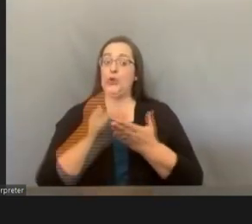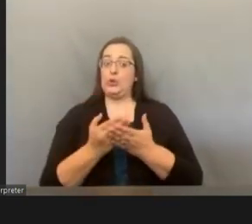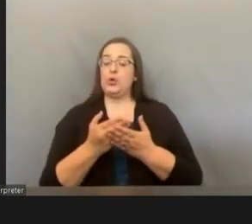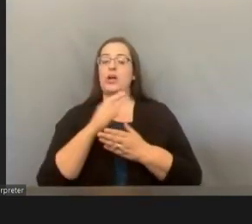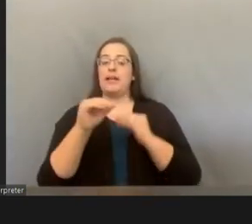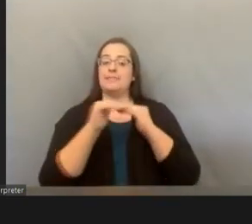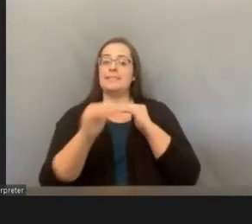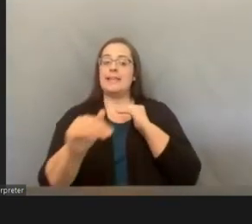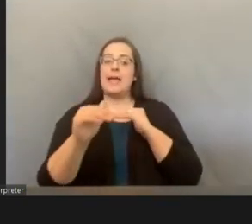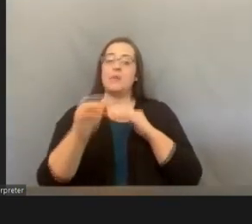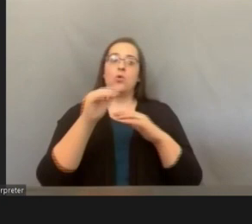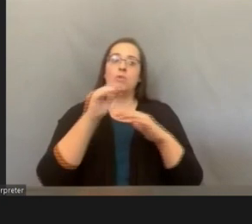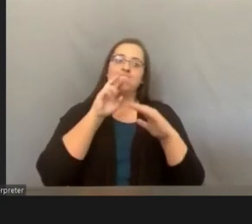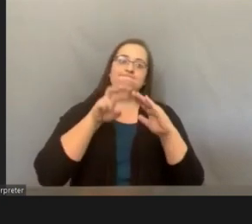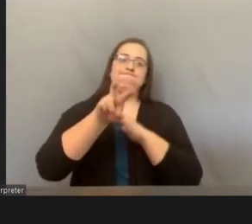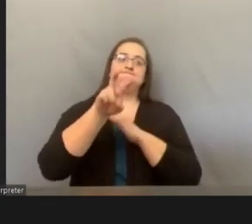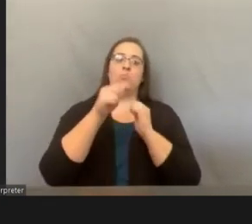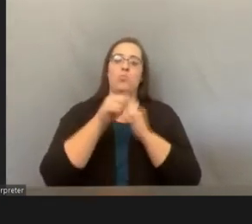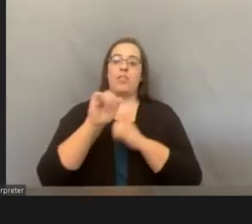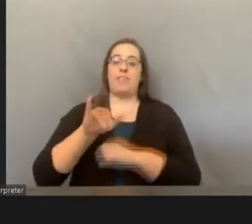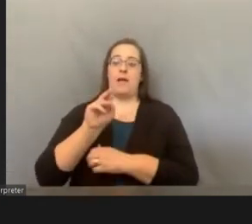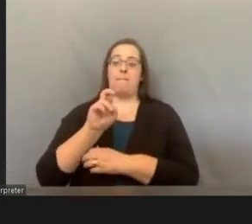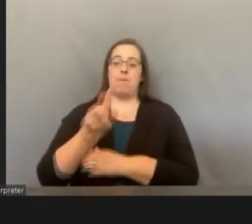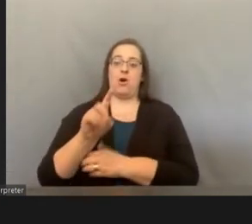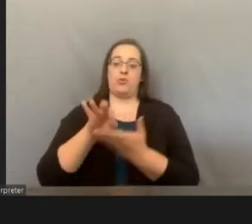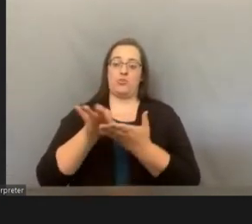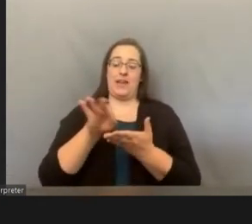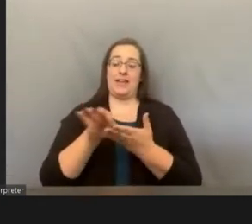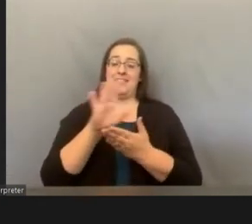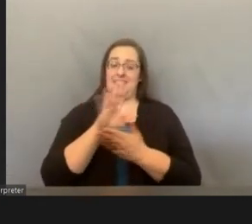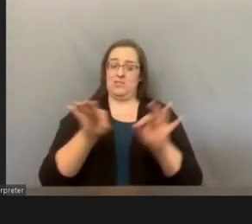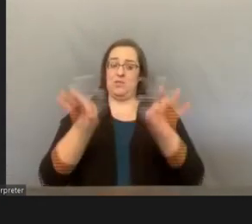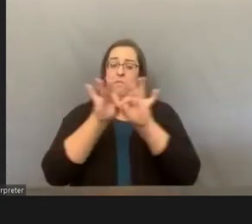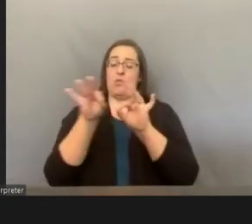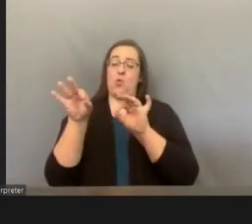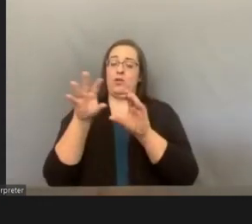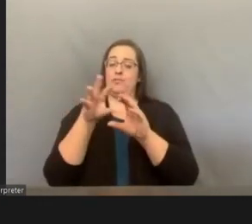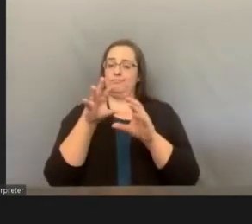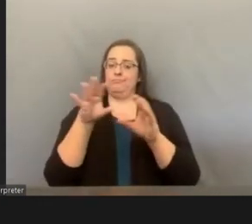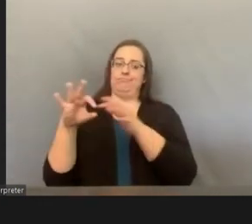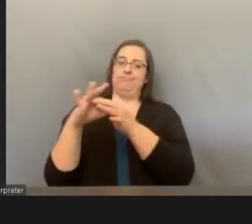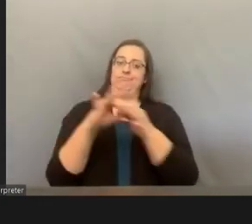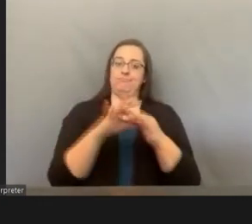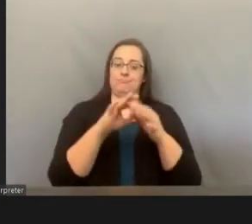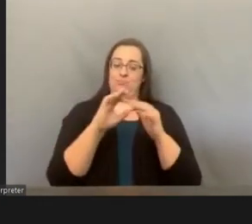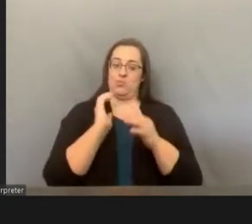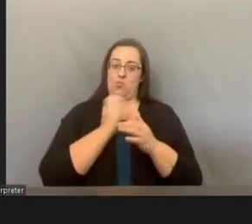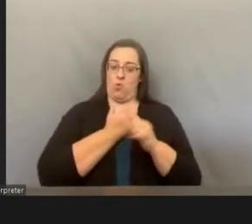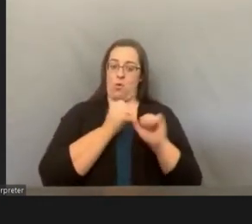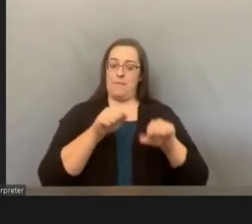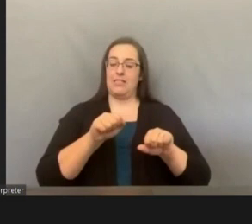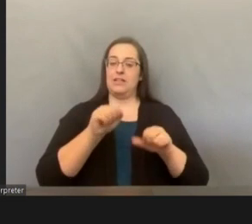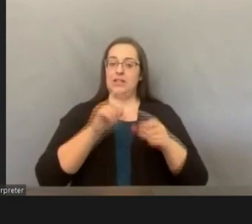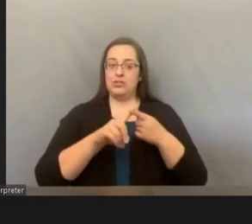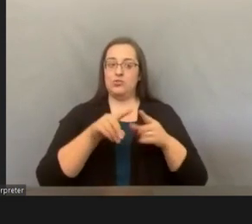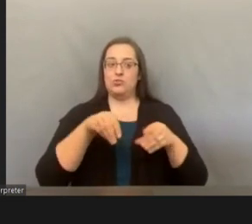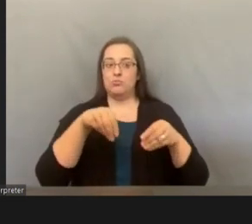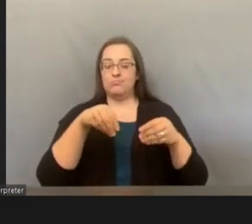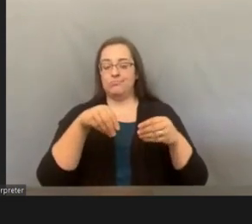CHALLENGE AS AMIR WAS ALSO SAYING ABOUT BOND RATINGS, OUR ABILITY TO MAINTAIN OUR BOND RATINGS IN HER ABILITY TO